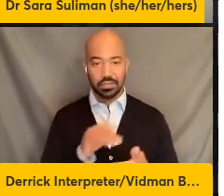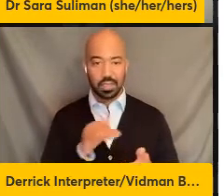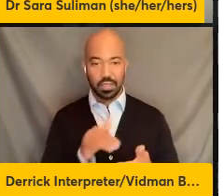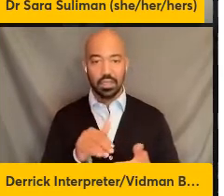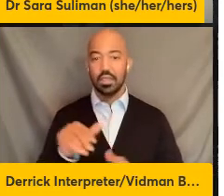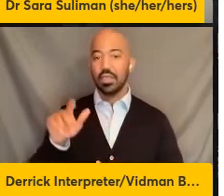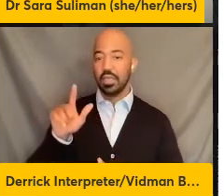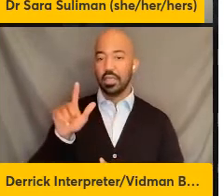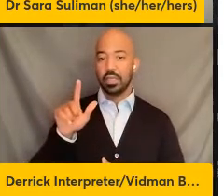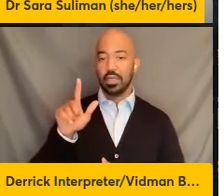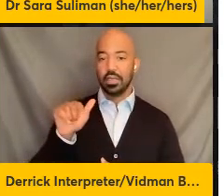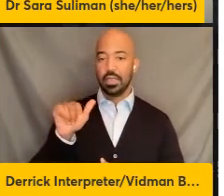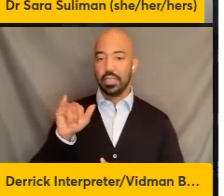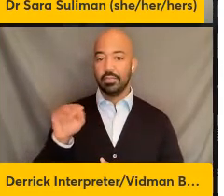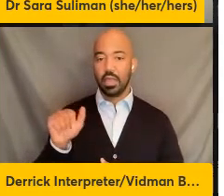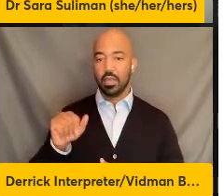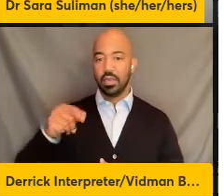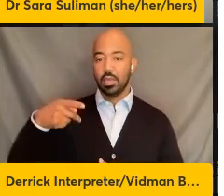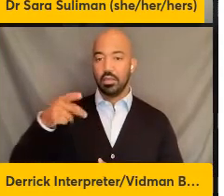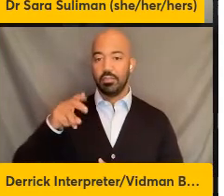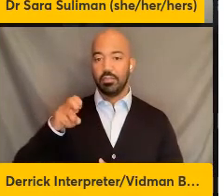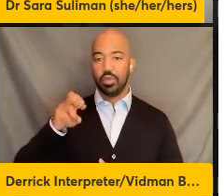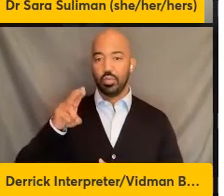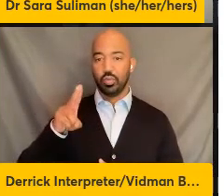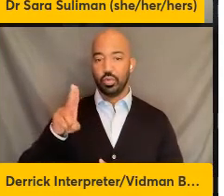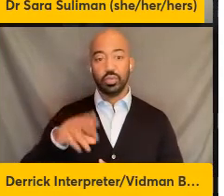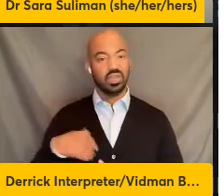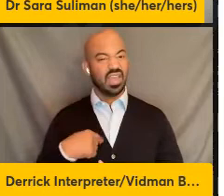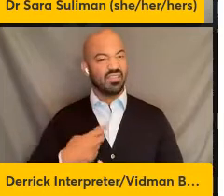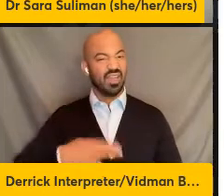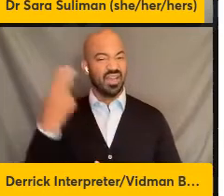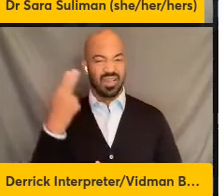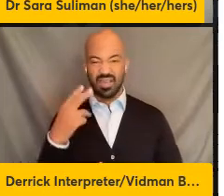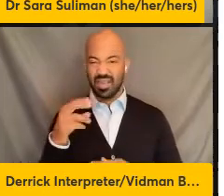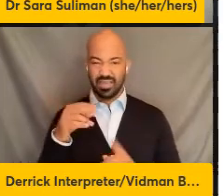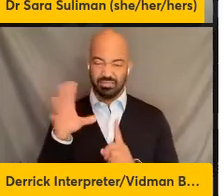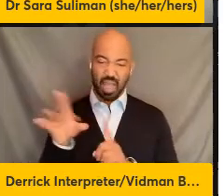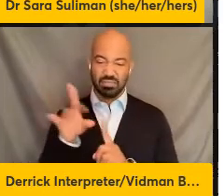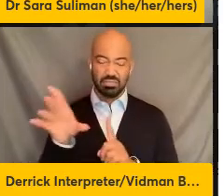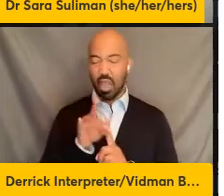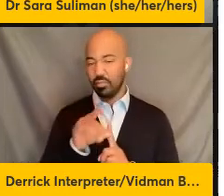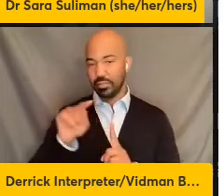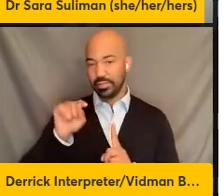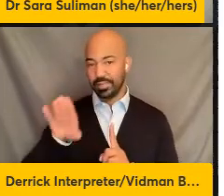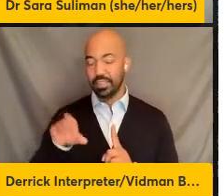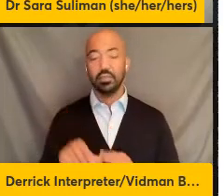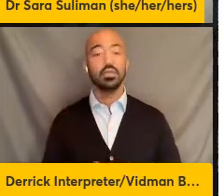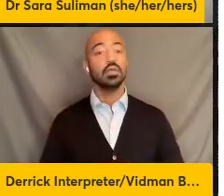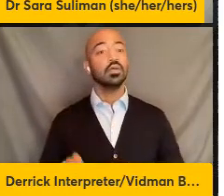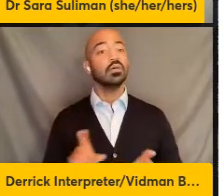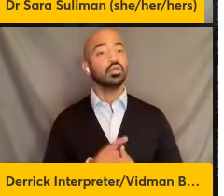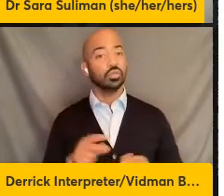you can see this as a high density area where TB transmission is high. And that you can control for exposure by conducting a